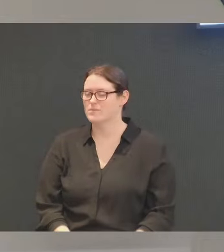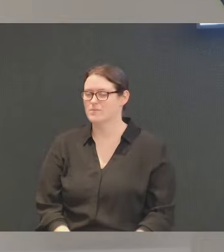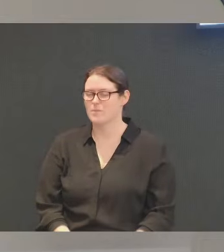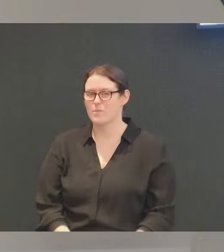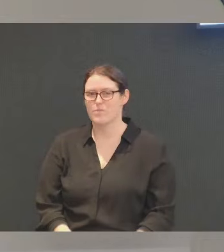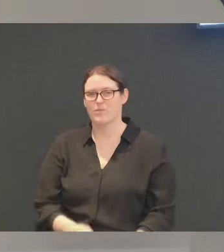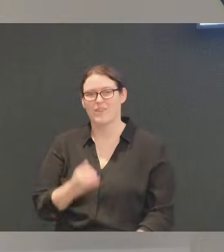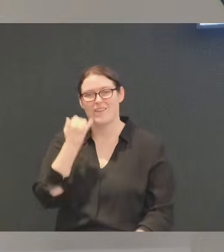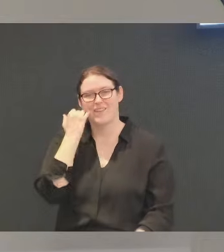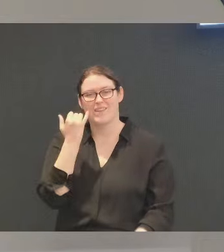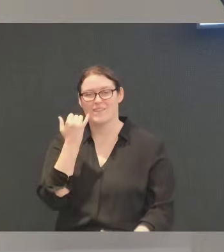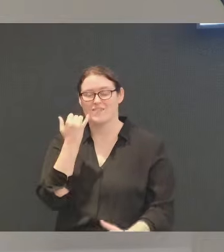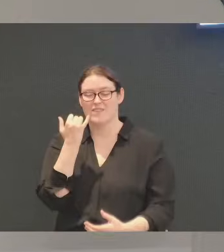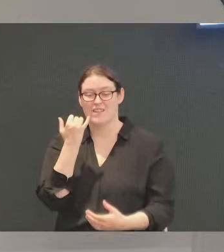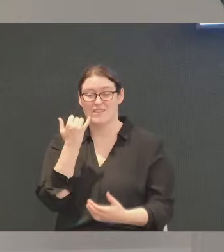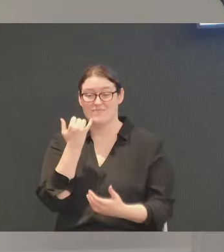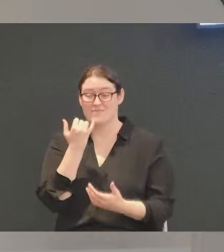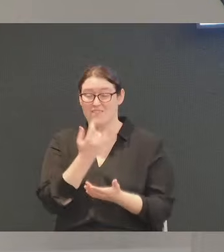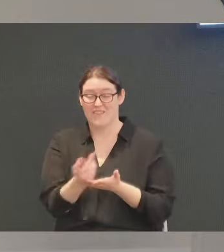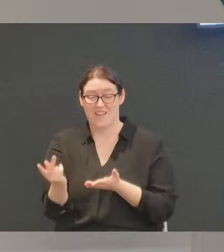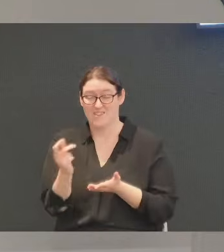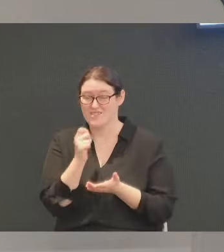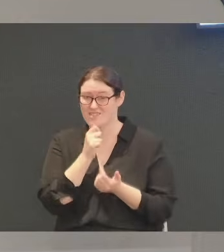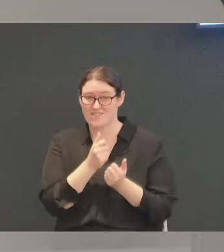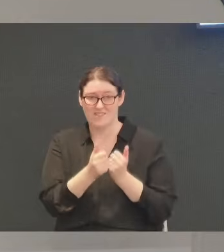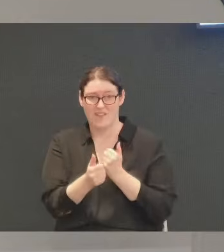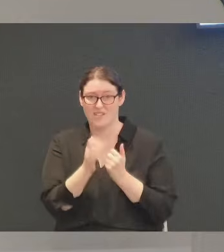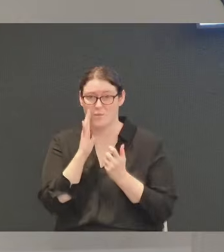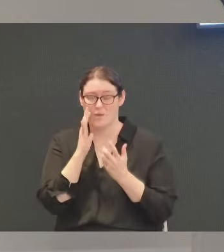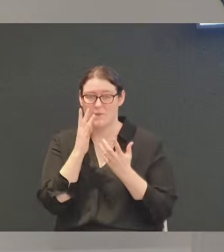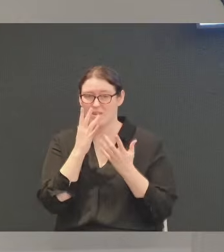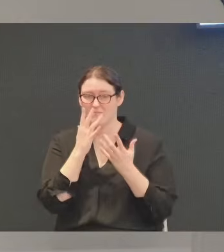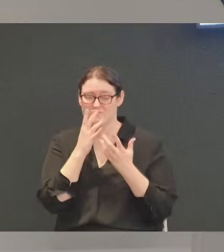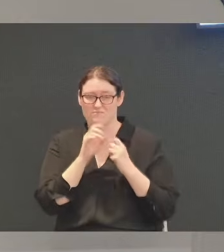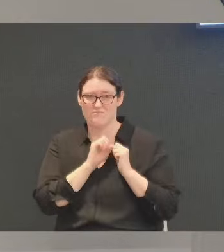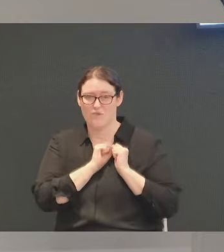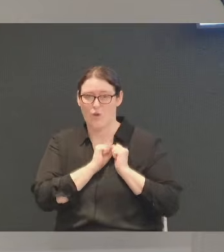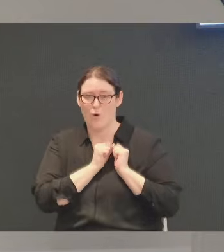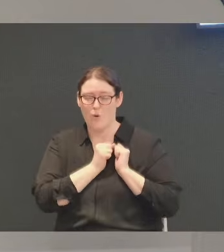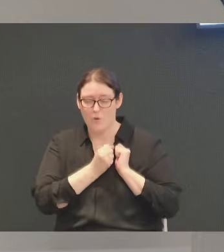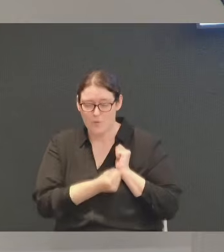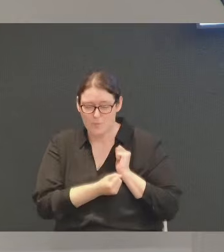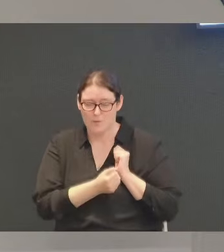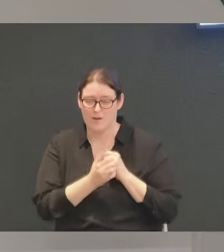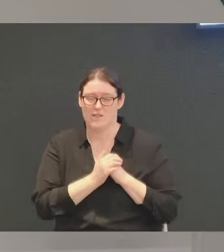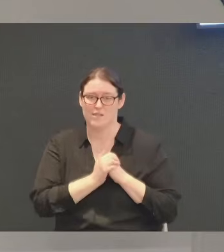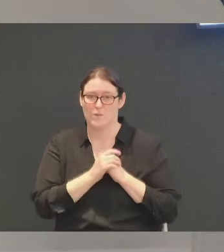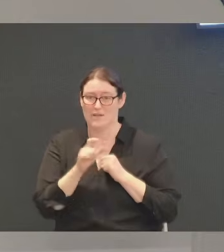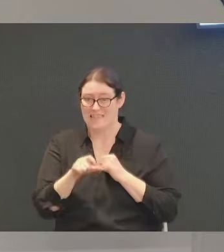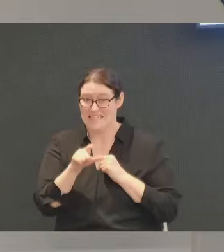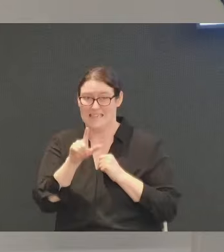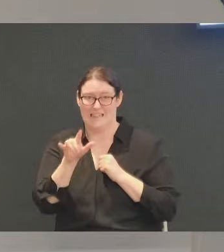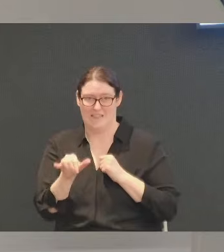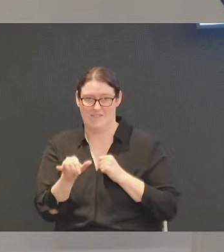it'll be a tragedy. we have to have a levy. right now, as was mentioned earlier, we're looking at